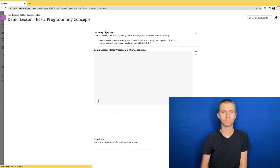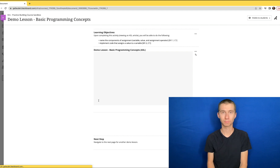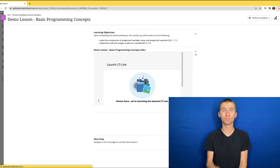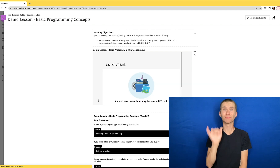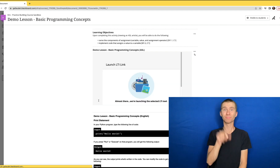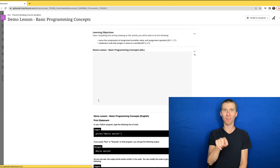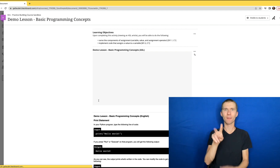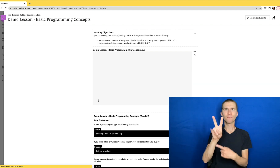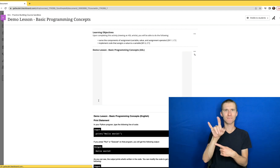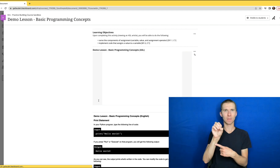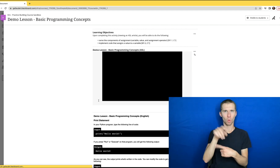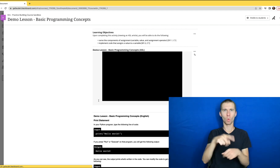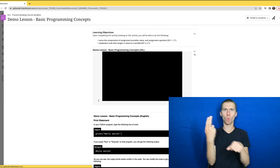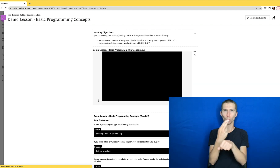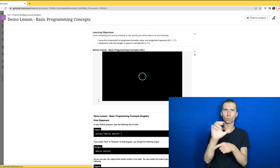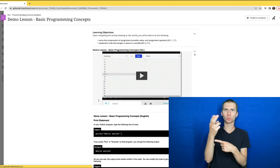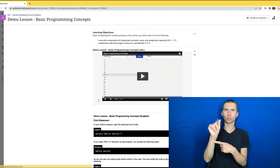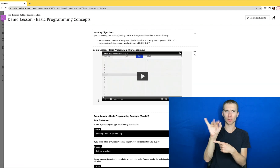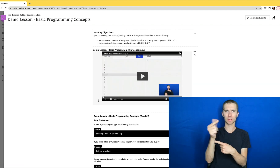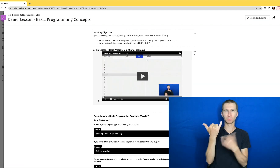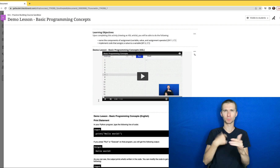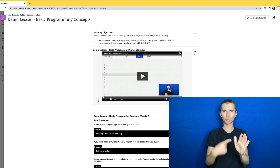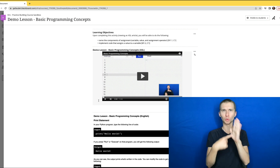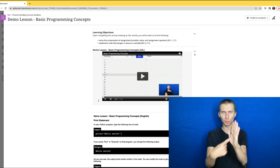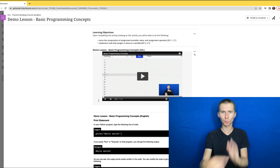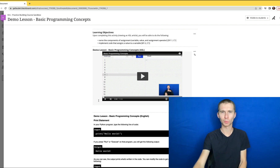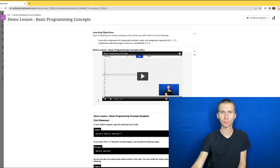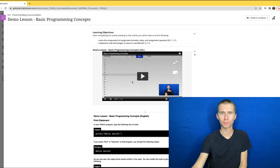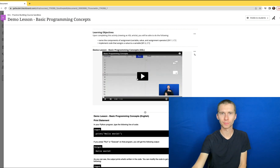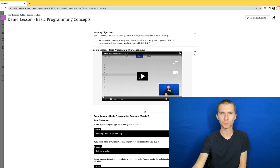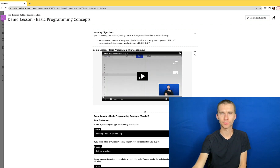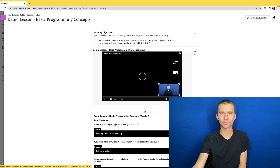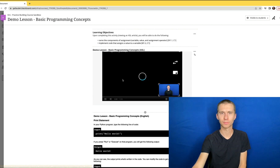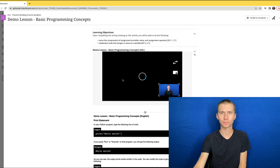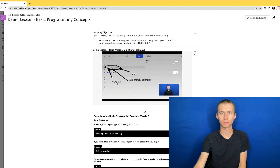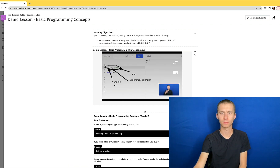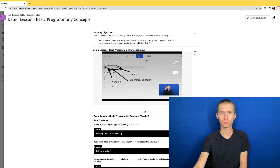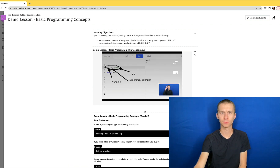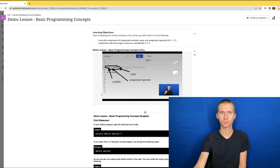Now, I'm going to show you a video that uses chaining. Hello.